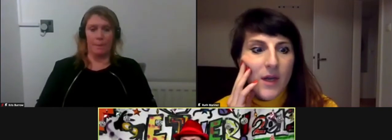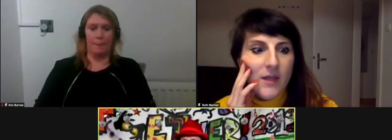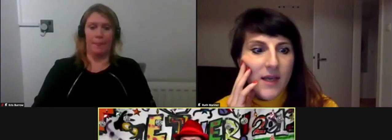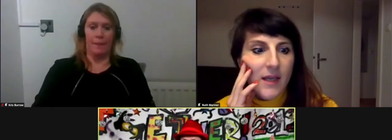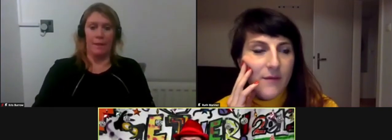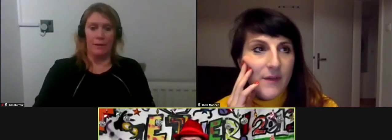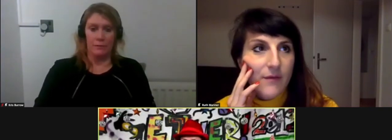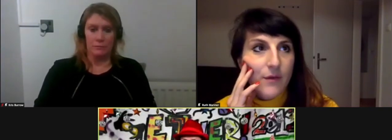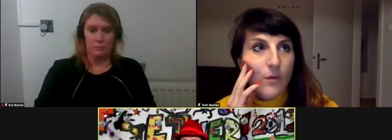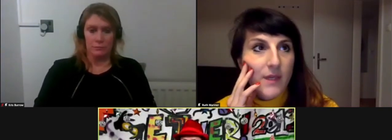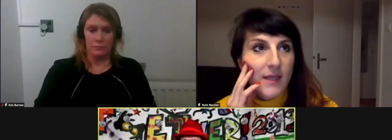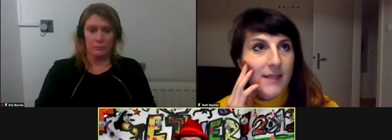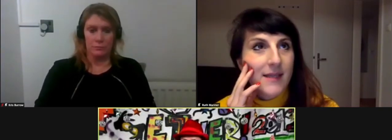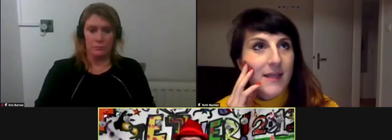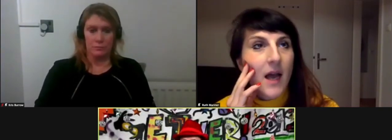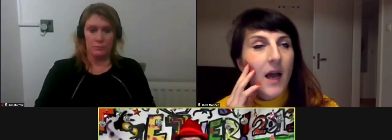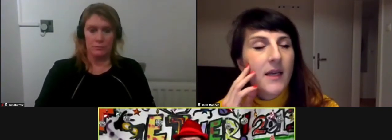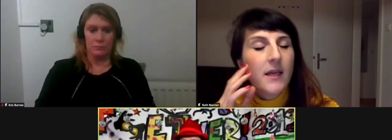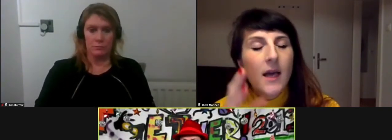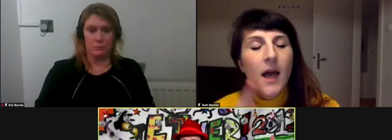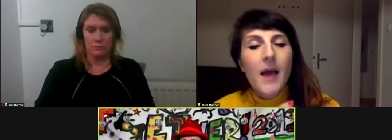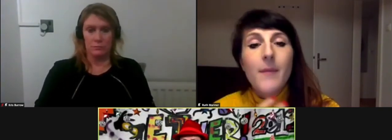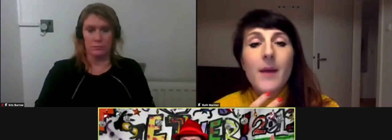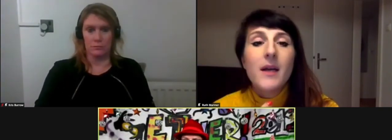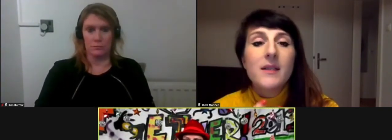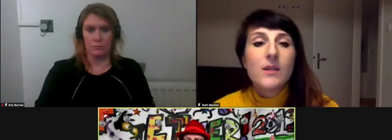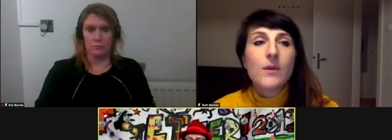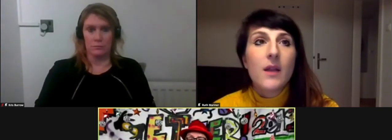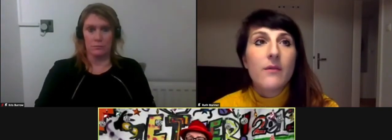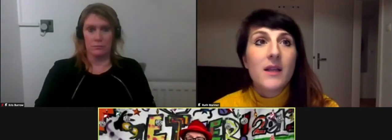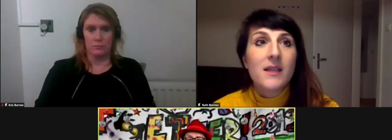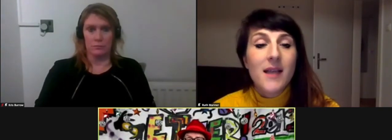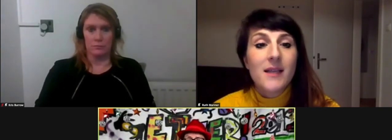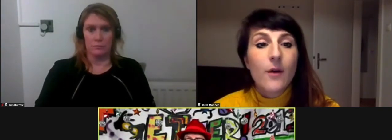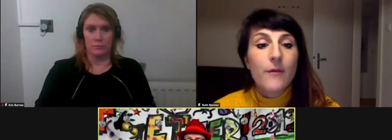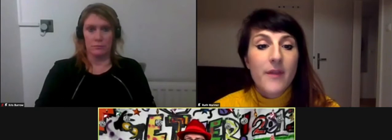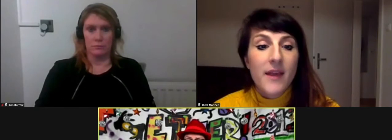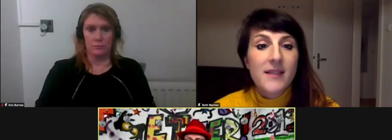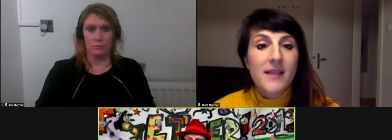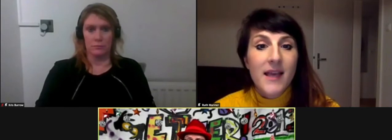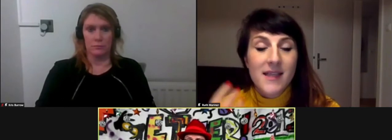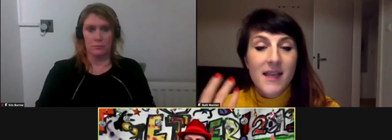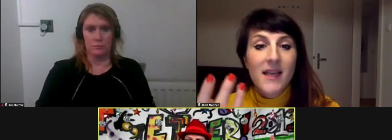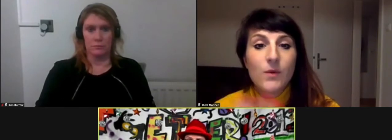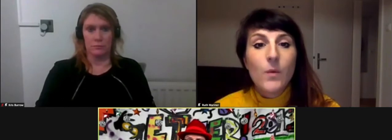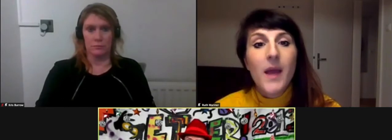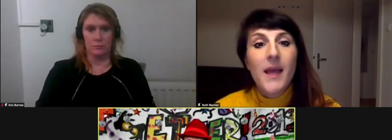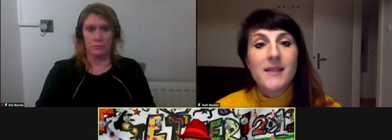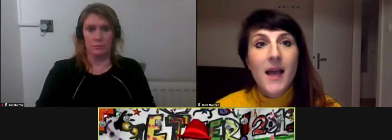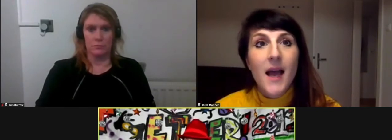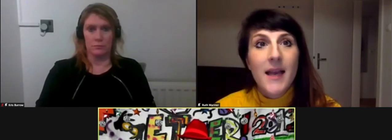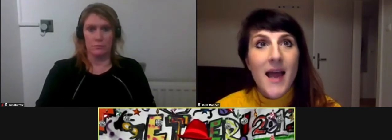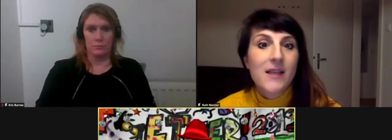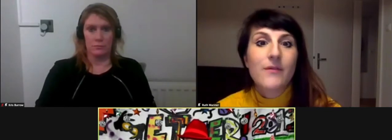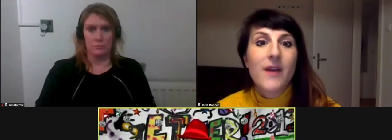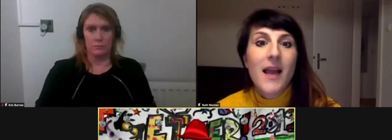trying to cater for different audiences, my kind of personal understanding of theatre, is it is always an act of